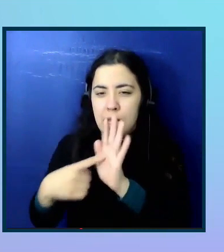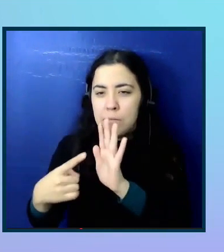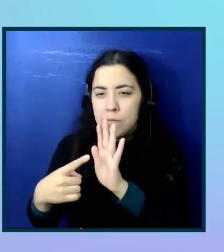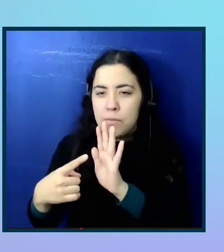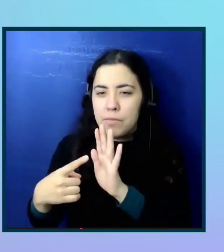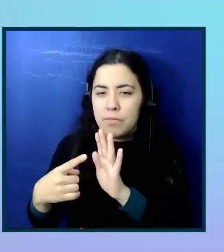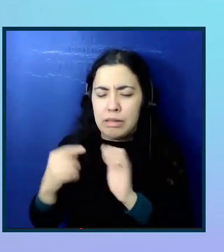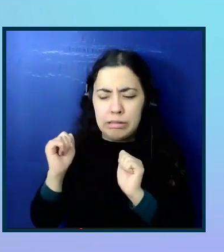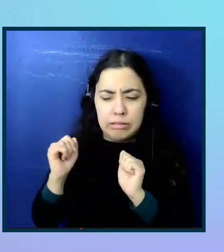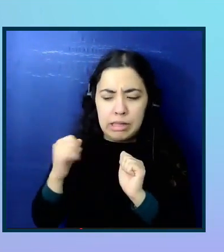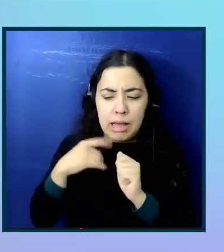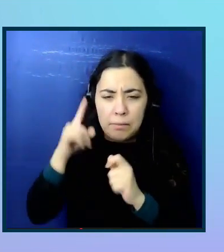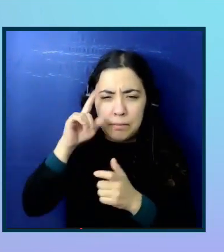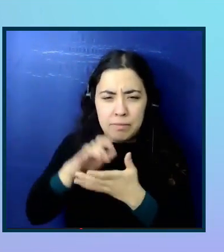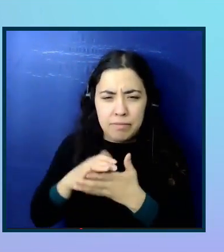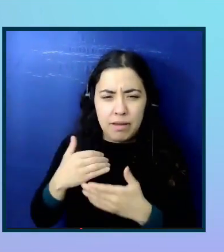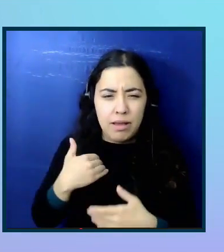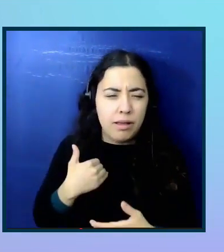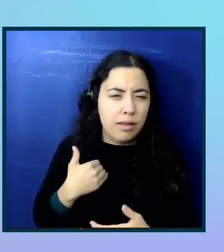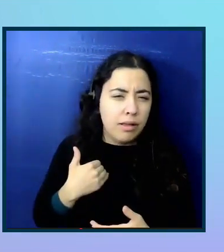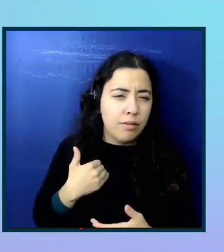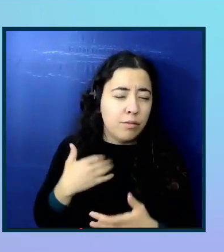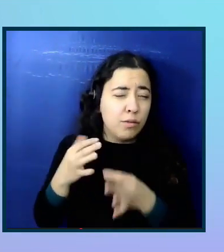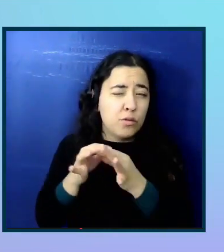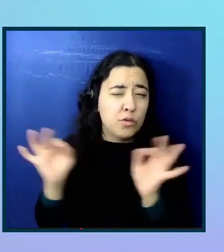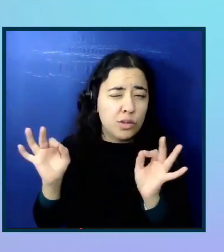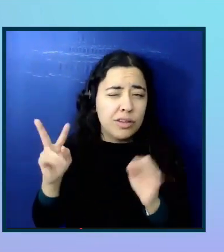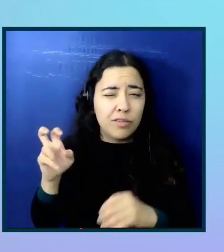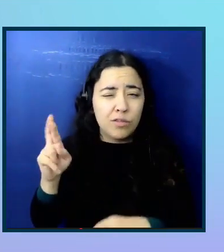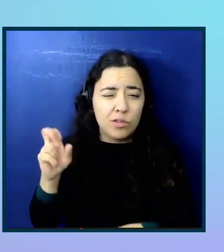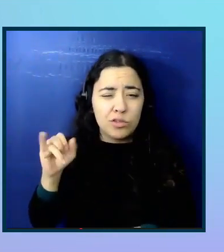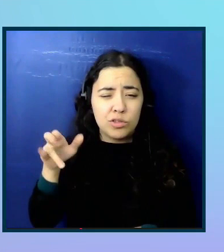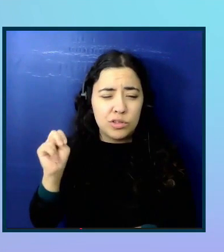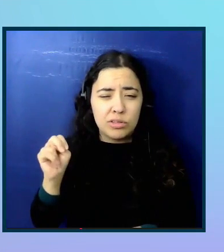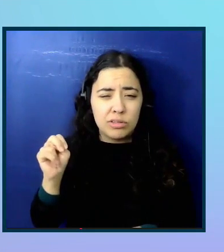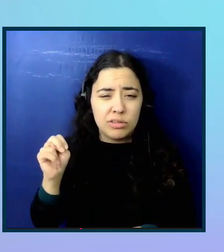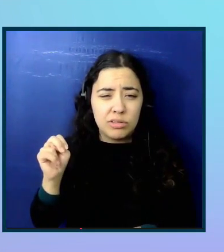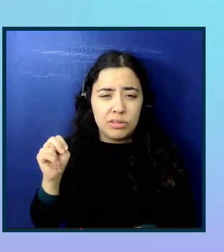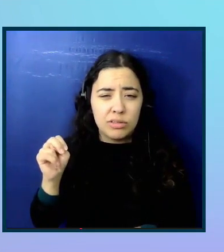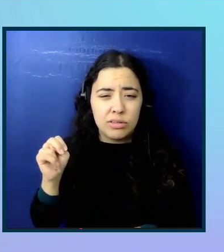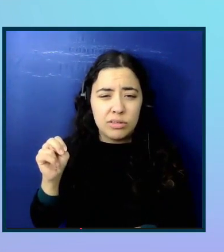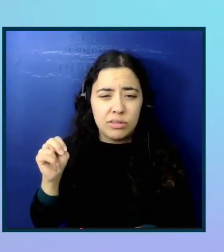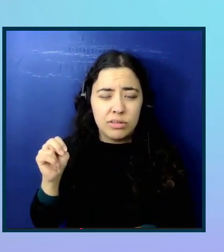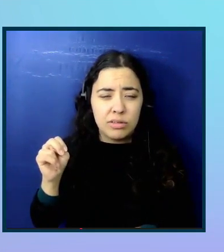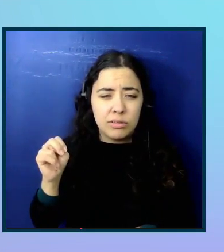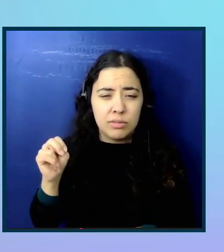I think I have free version now of one of those components. And usually what I do is when we change a component,